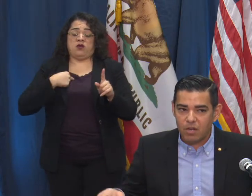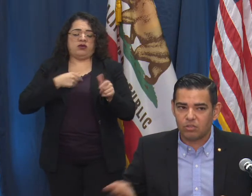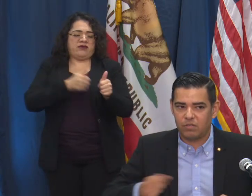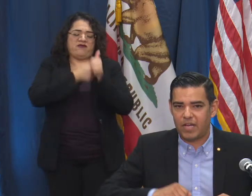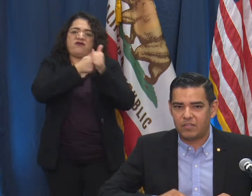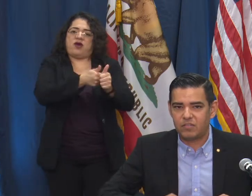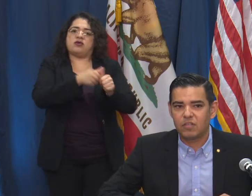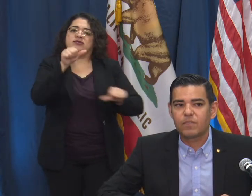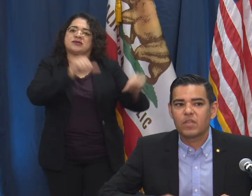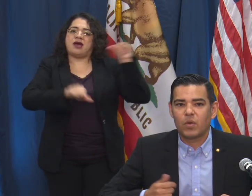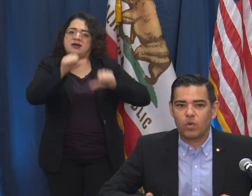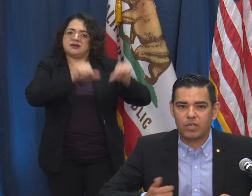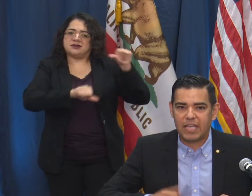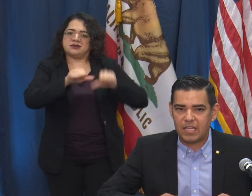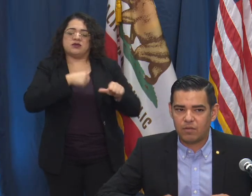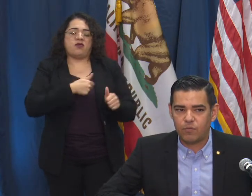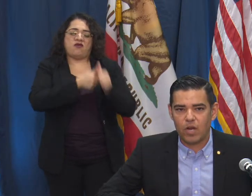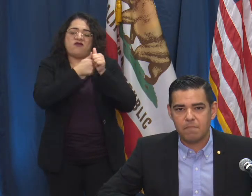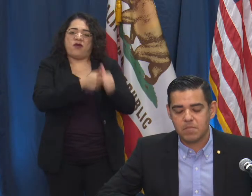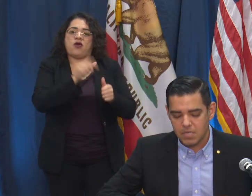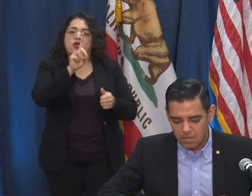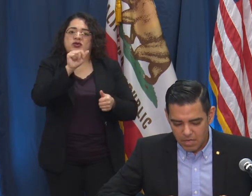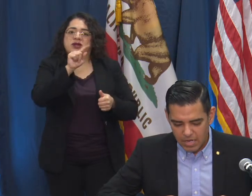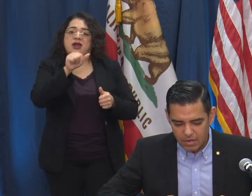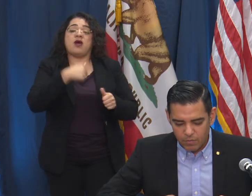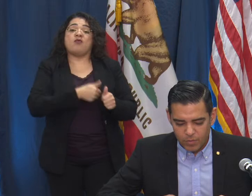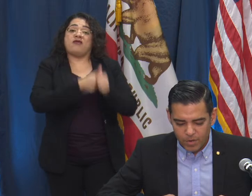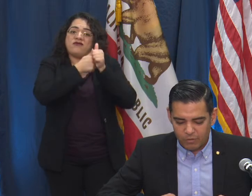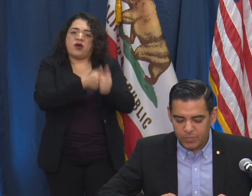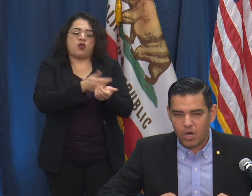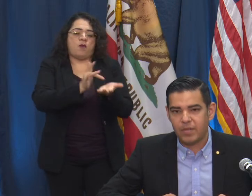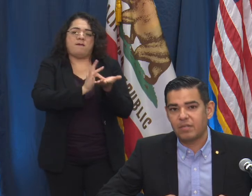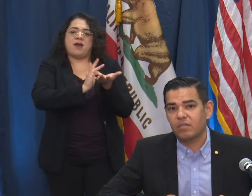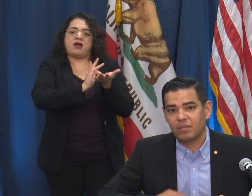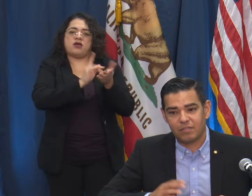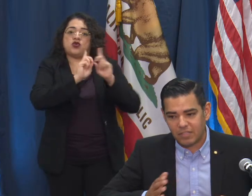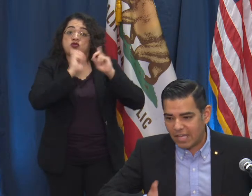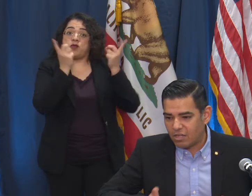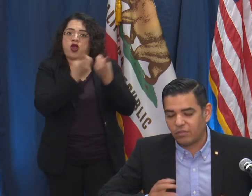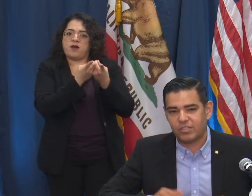medical advice that we're getting from our Health Department, County of Los